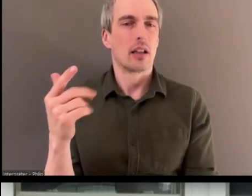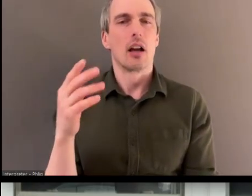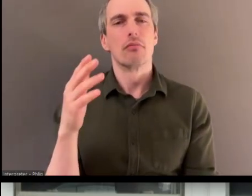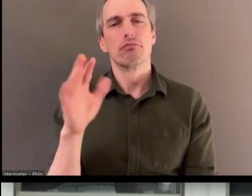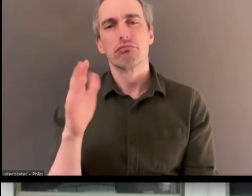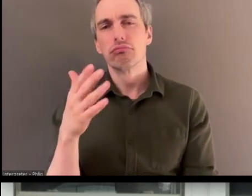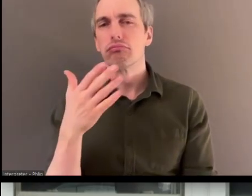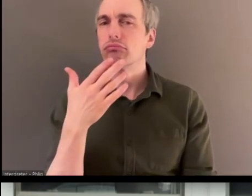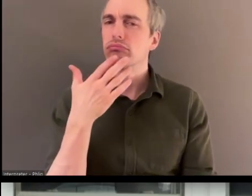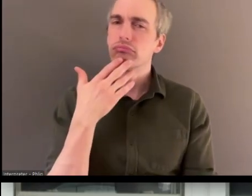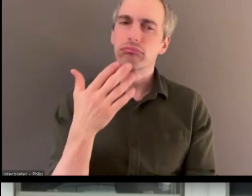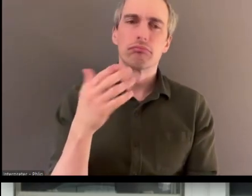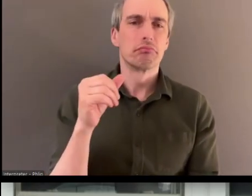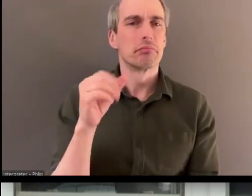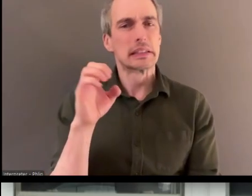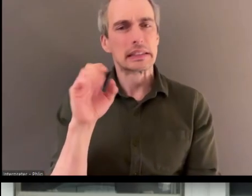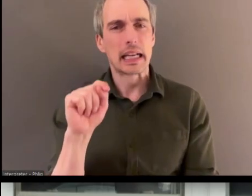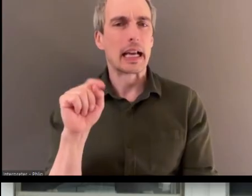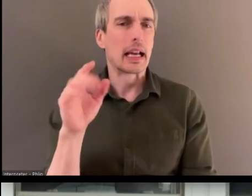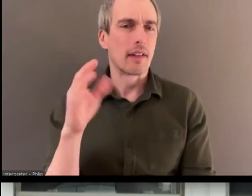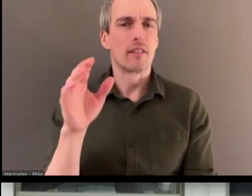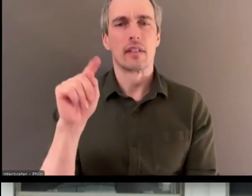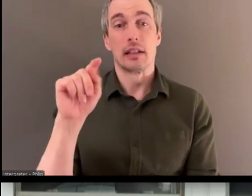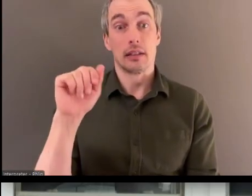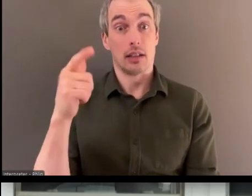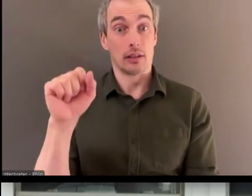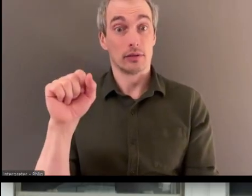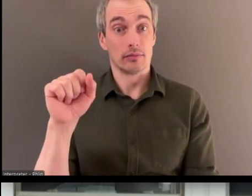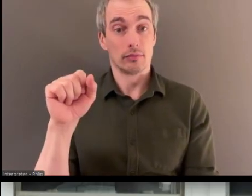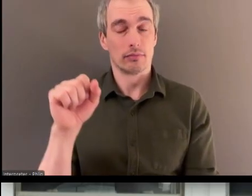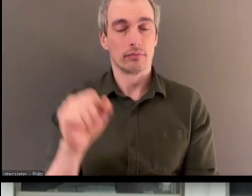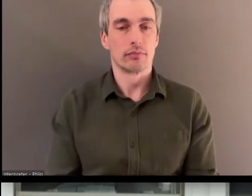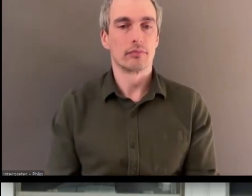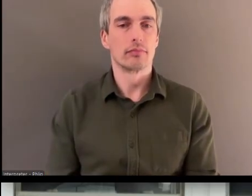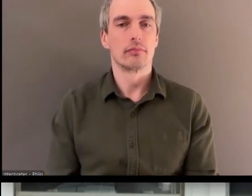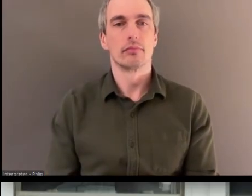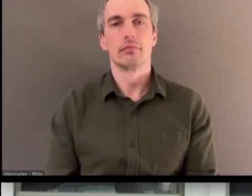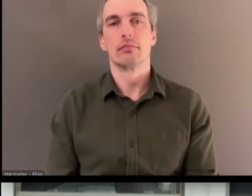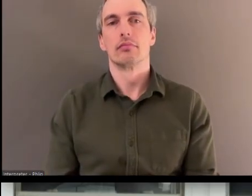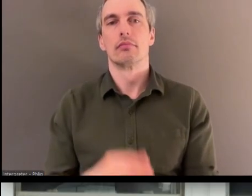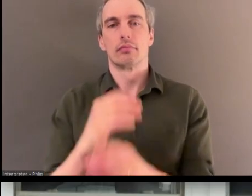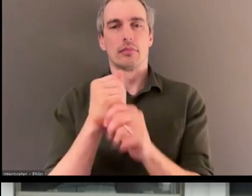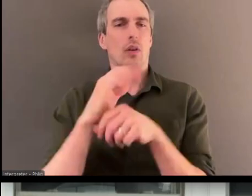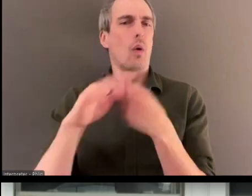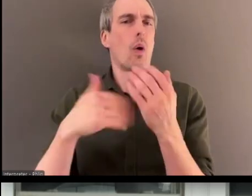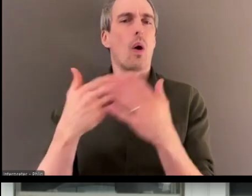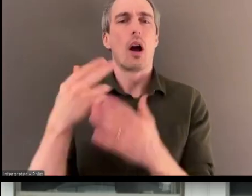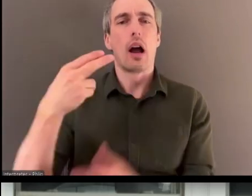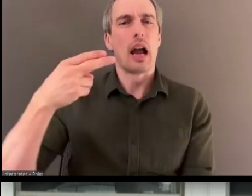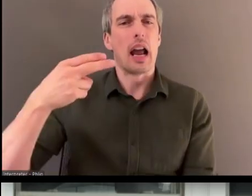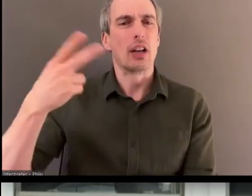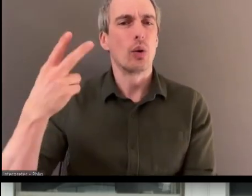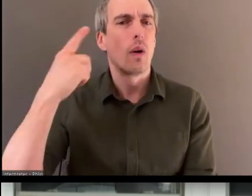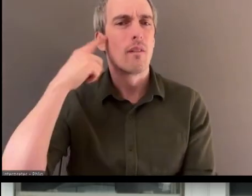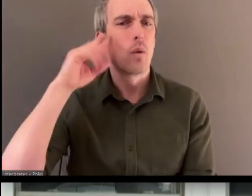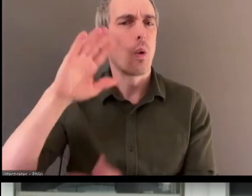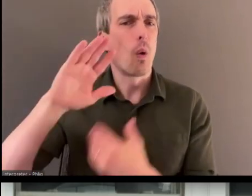So we're getting all H2s for all of our heading structures, which is fine. It's not ideal.